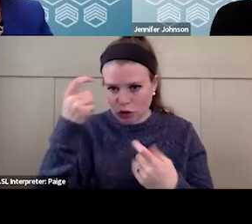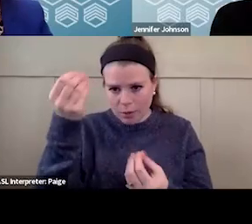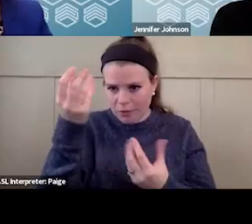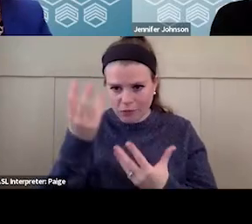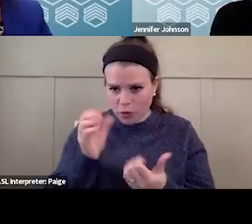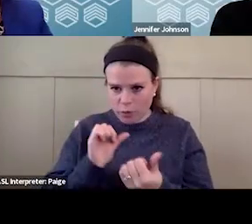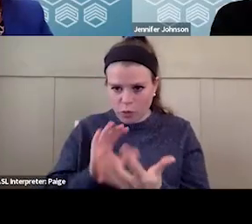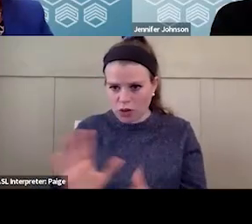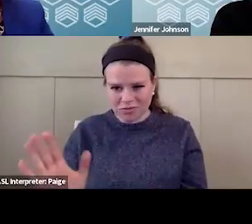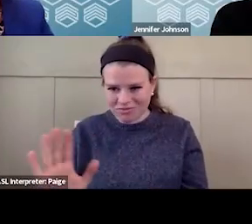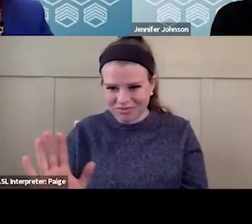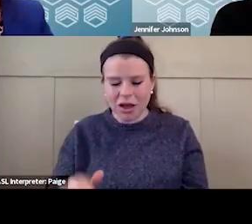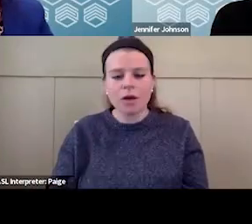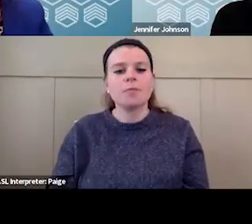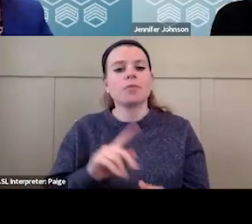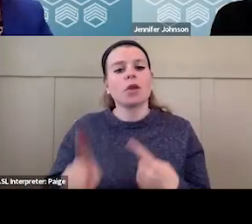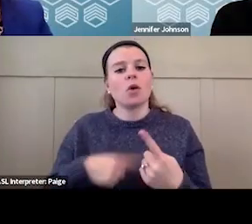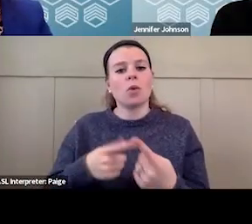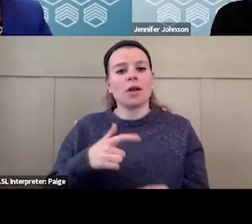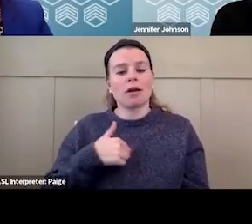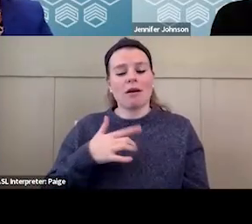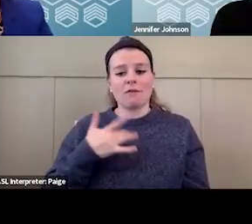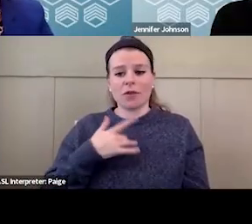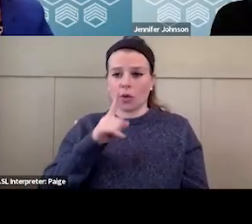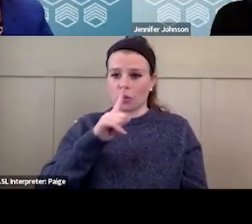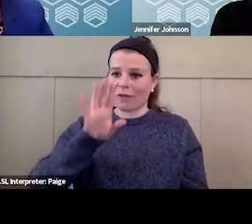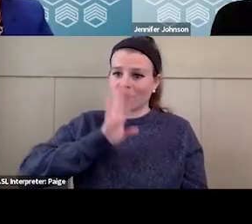And even when I felt particularly frustrated, and we'd been working with